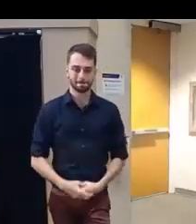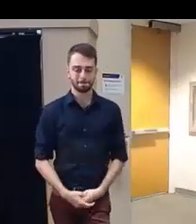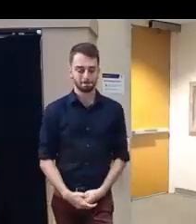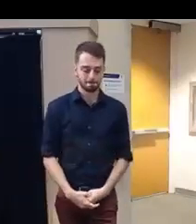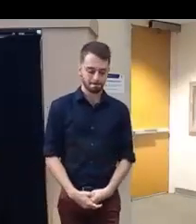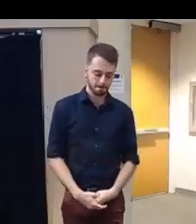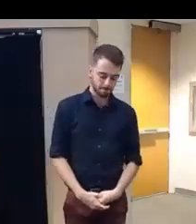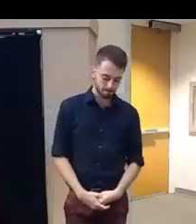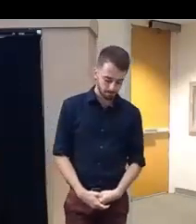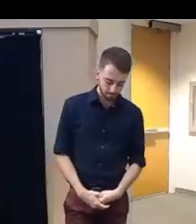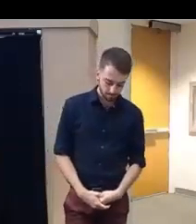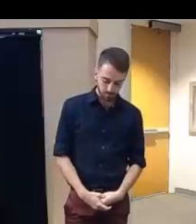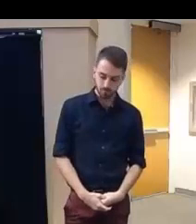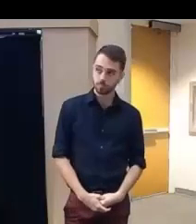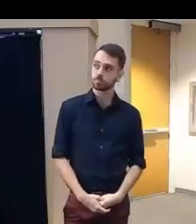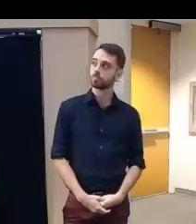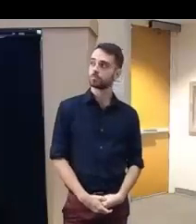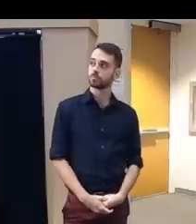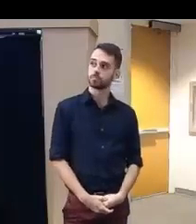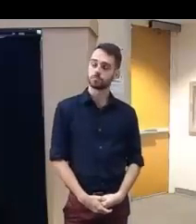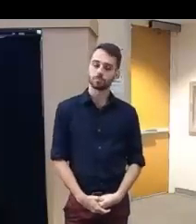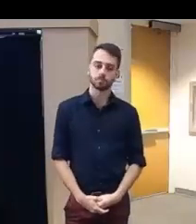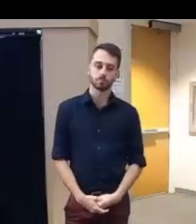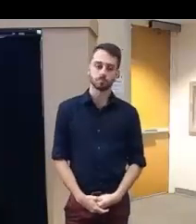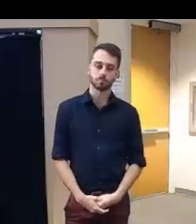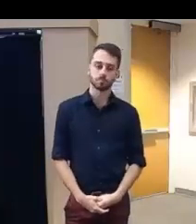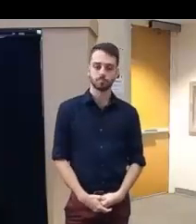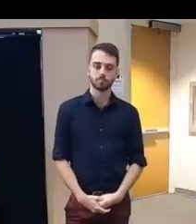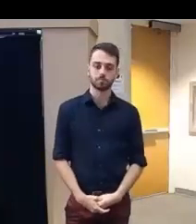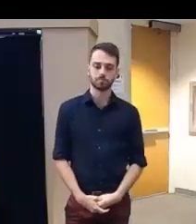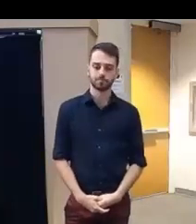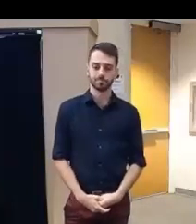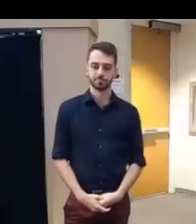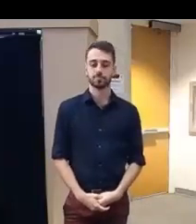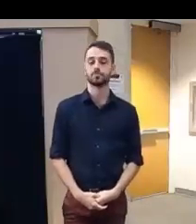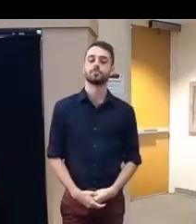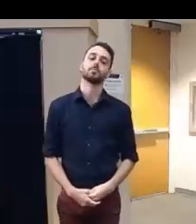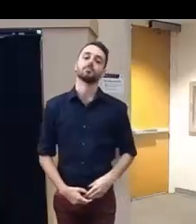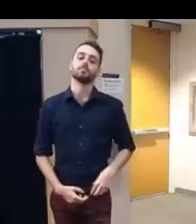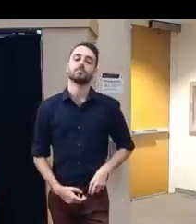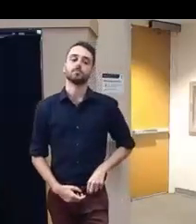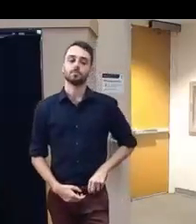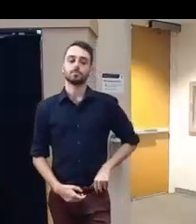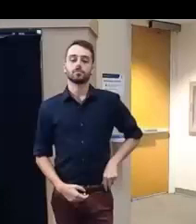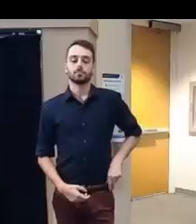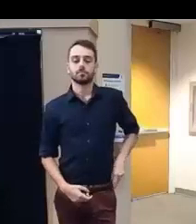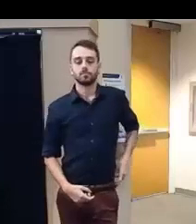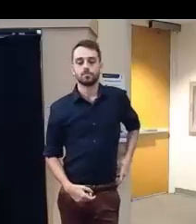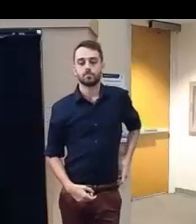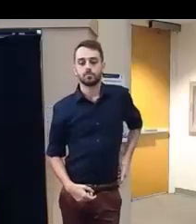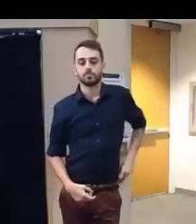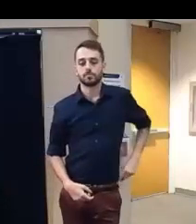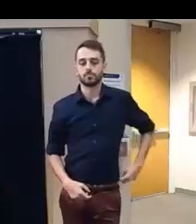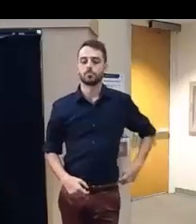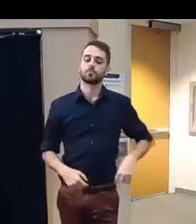what is particularly important about this setting and helping teach some of those